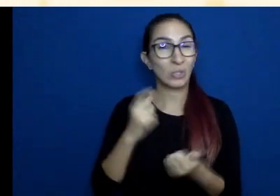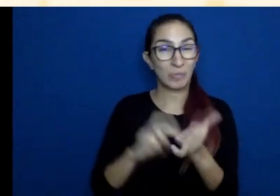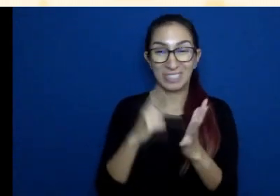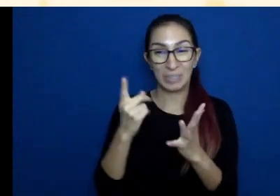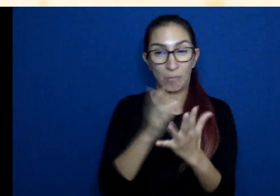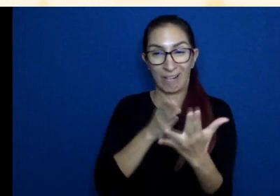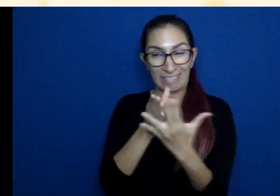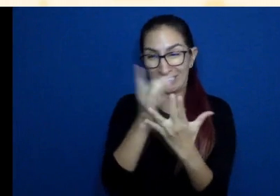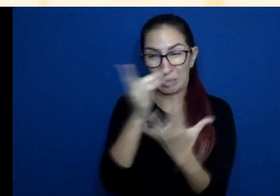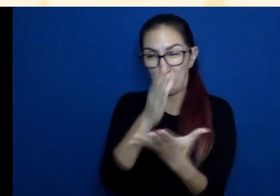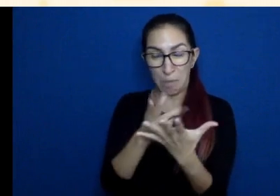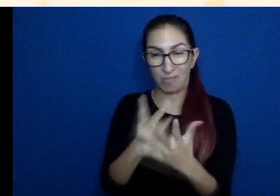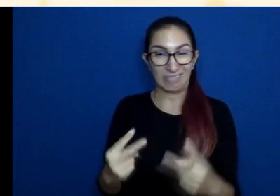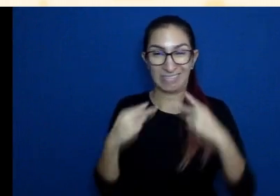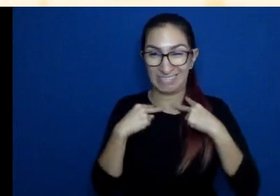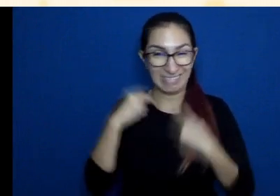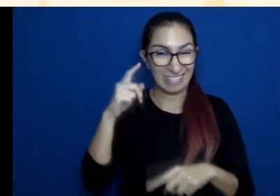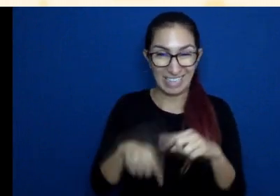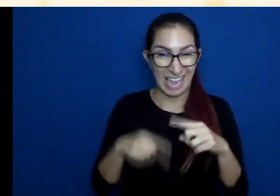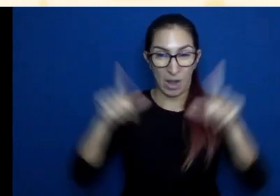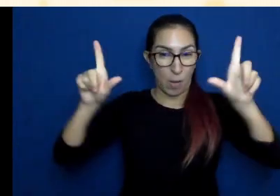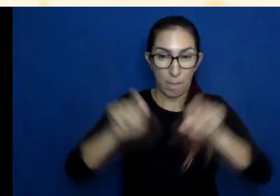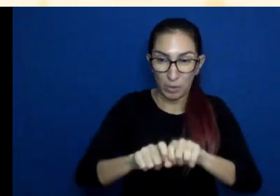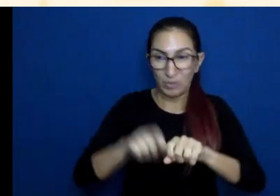A trap is where a user is trapped within a component